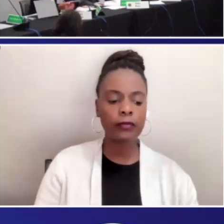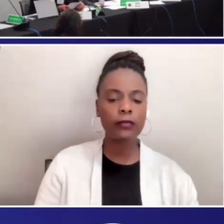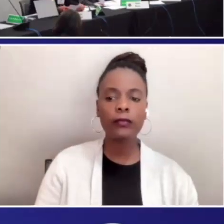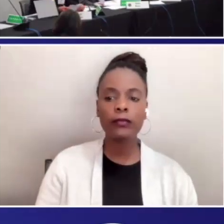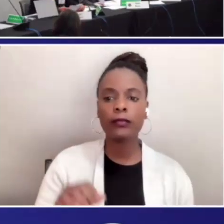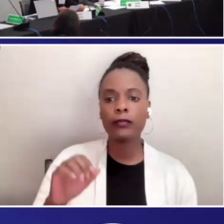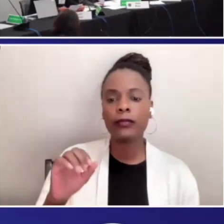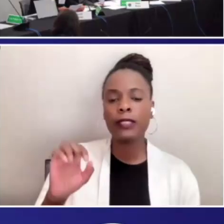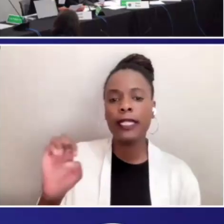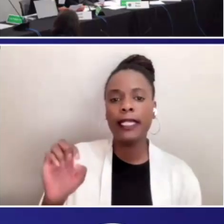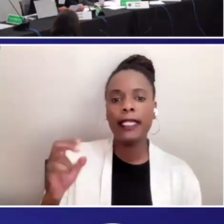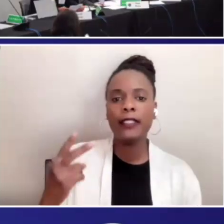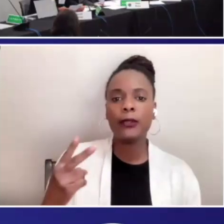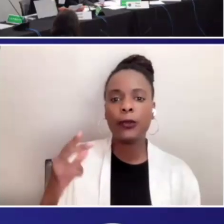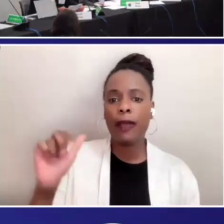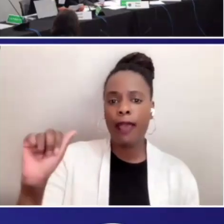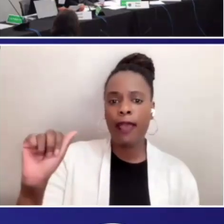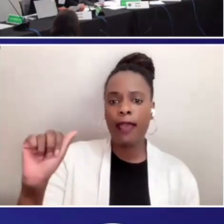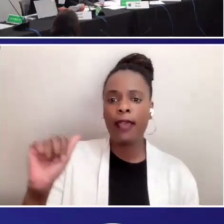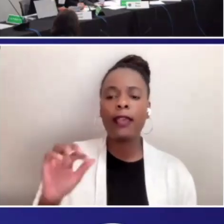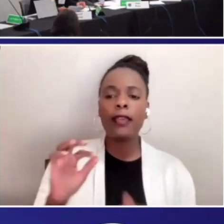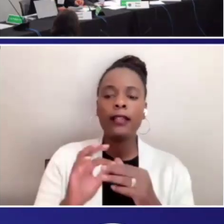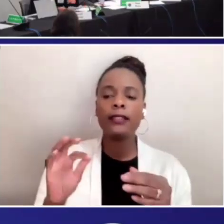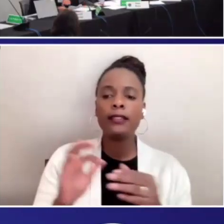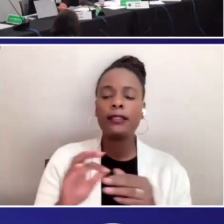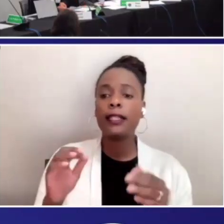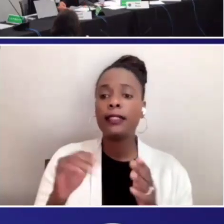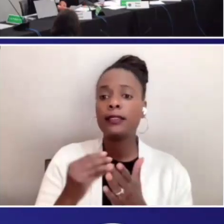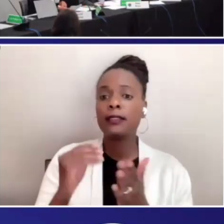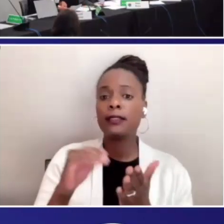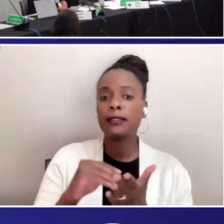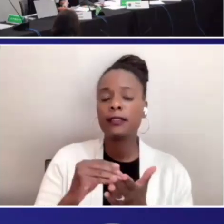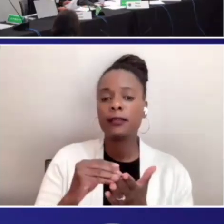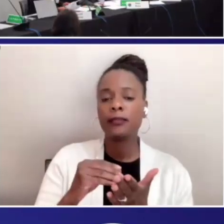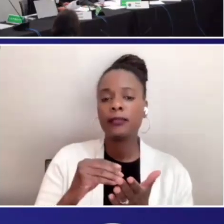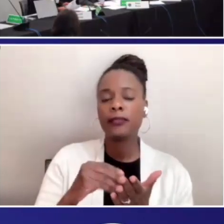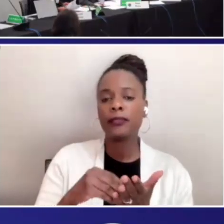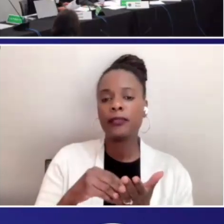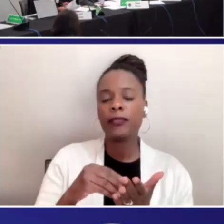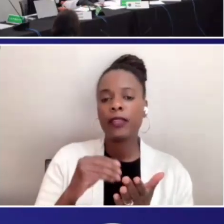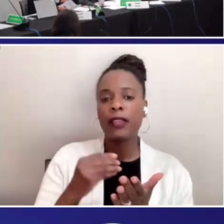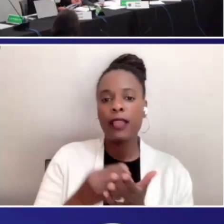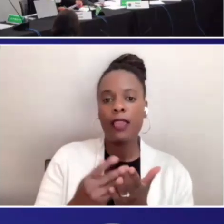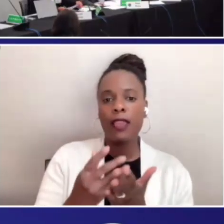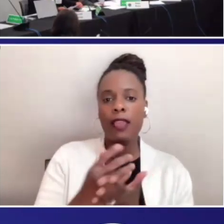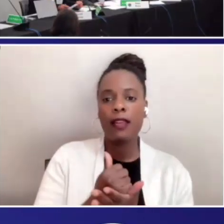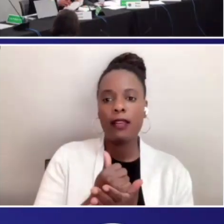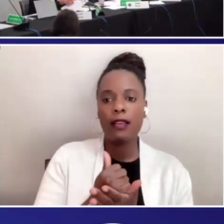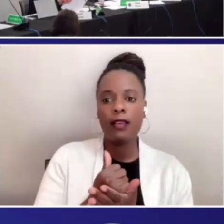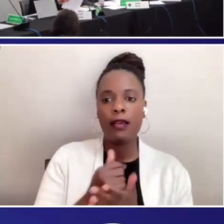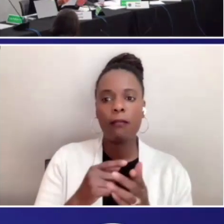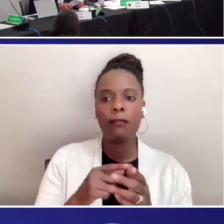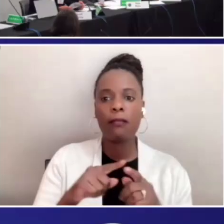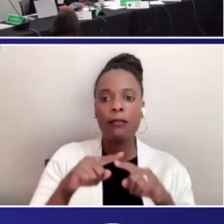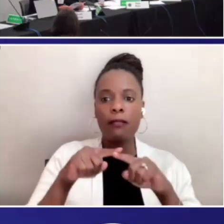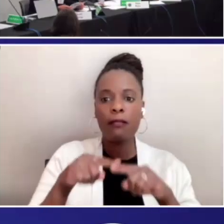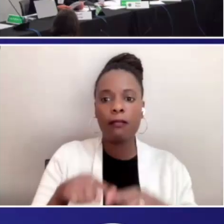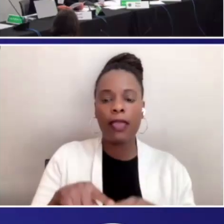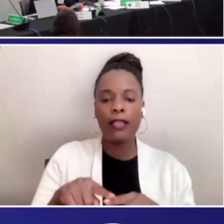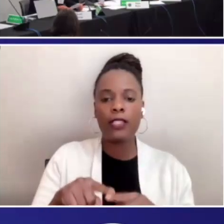A, when you say Income Contingent Repayment Plan or an Income Based Repayment Plan, is it because it's a lowercase that